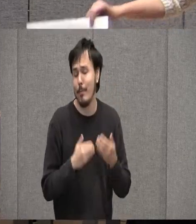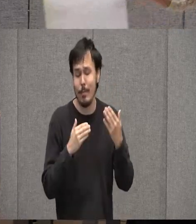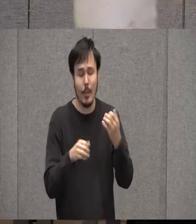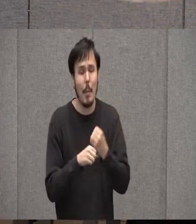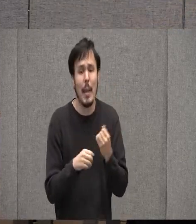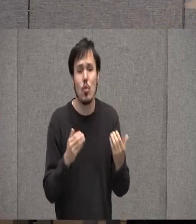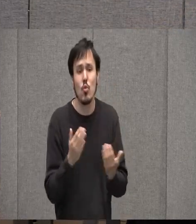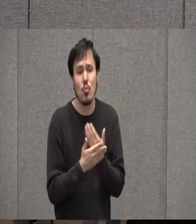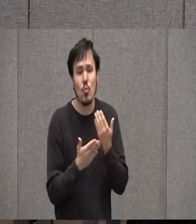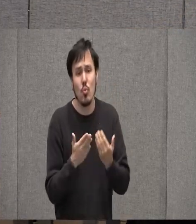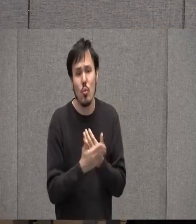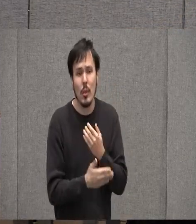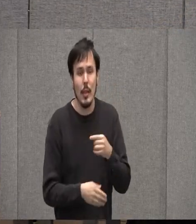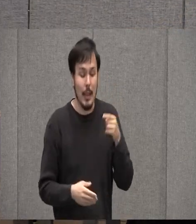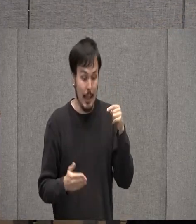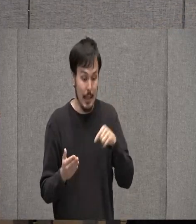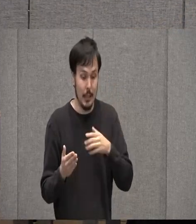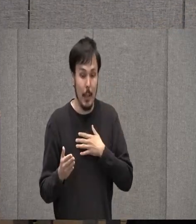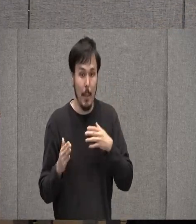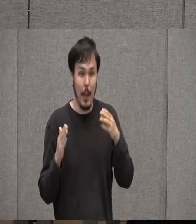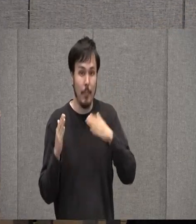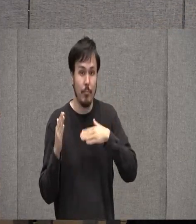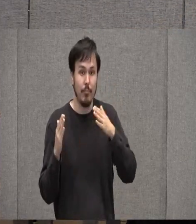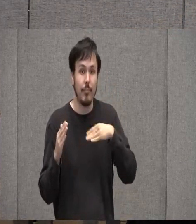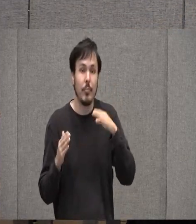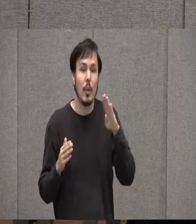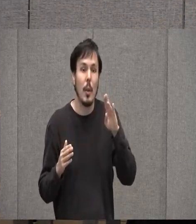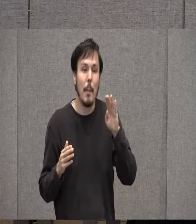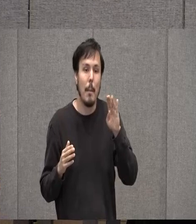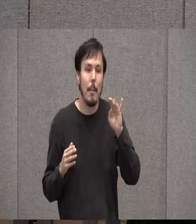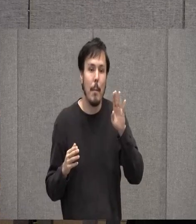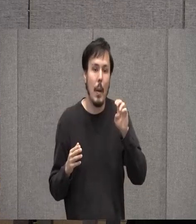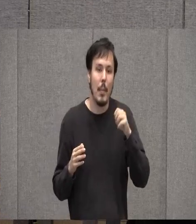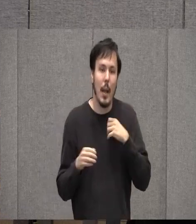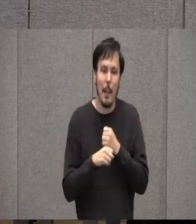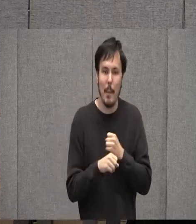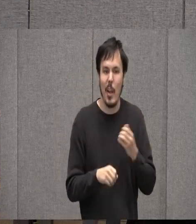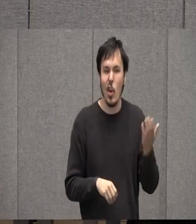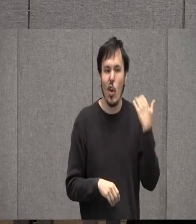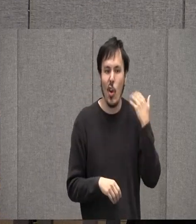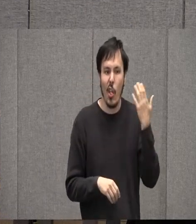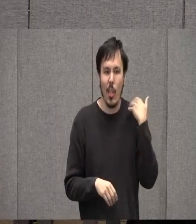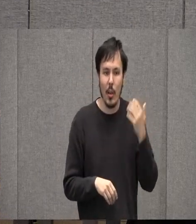This is my bubble painting that I did earlier. You splatter the bubbles.